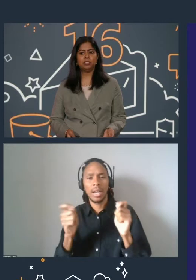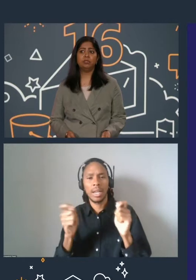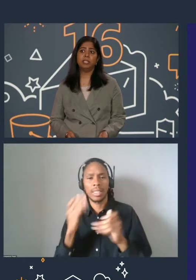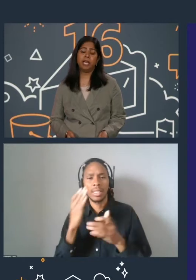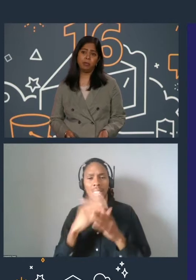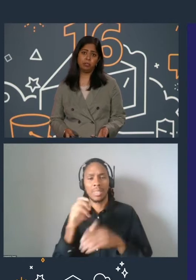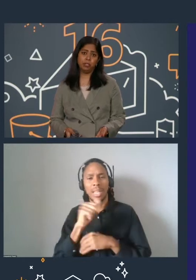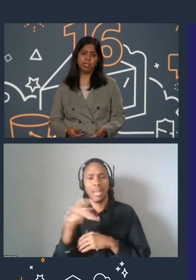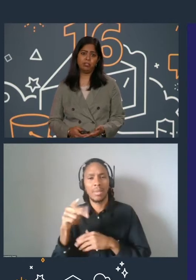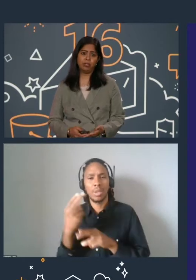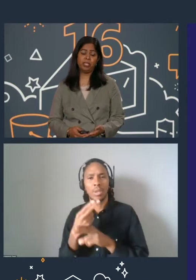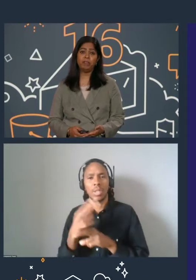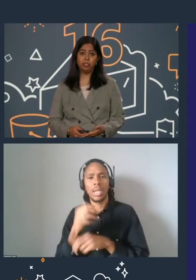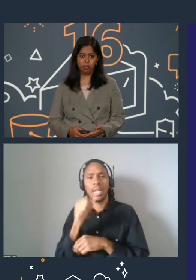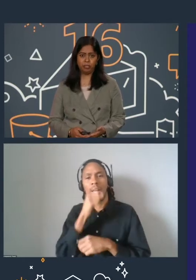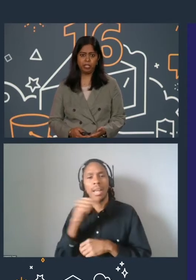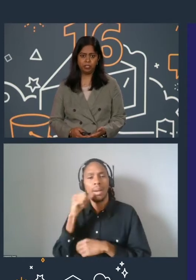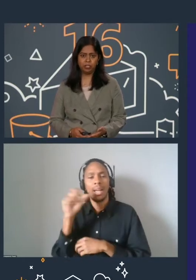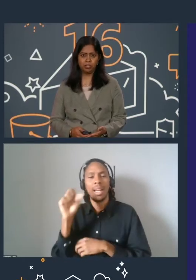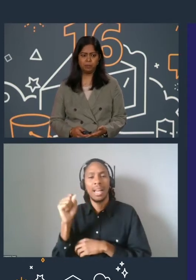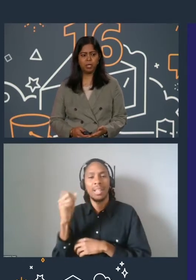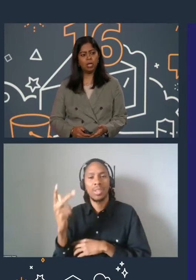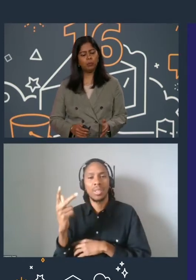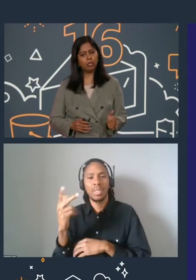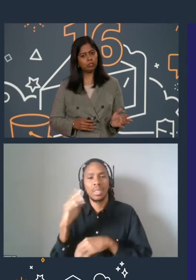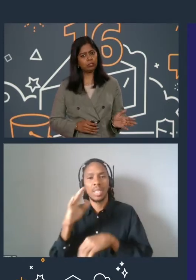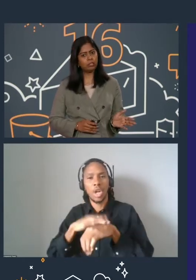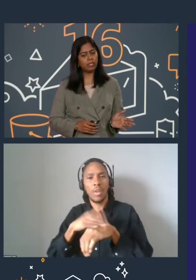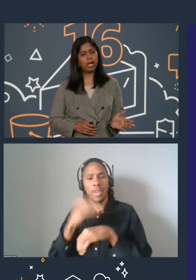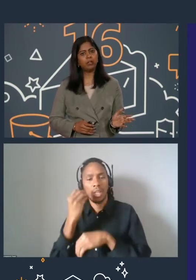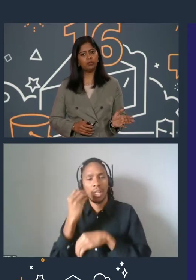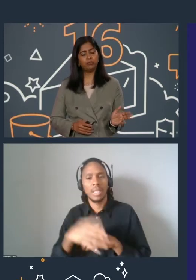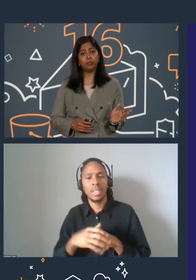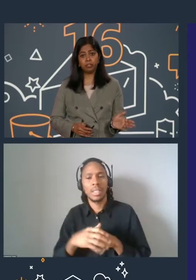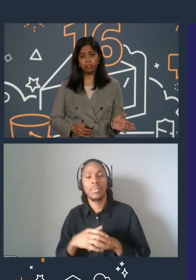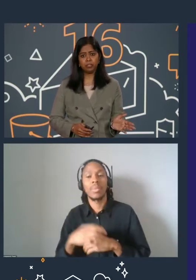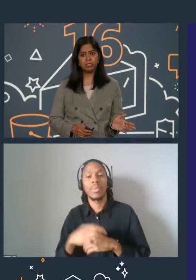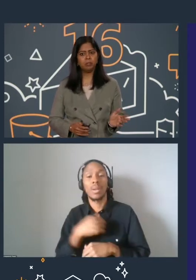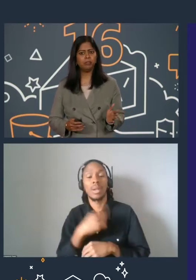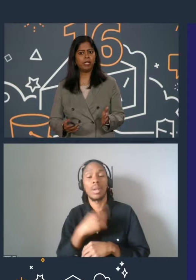using Amazon S3 event notifications. We'll also see how to further simplify